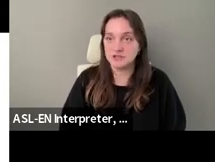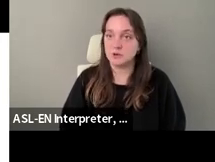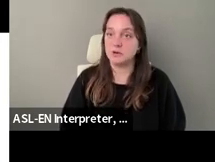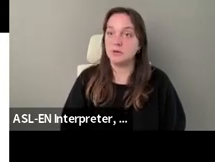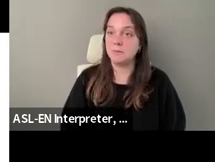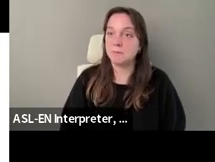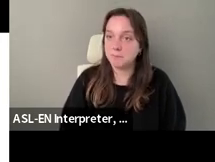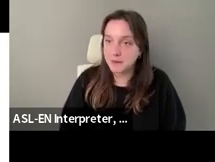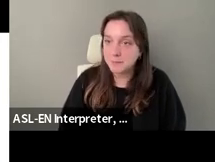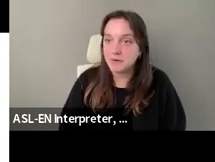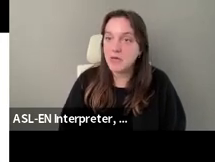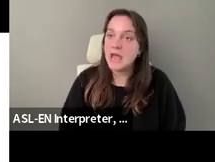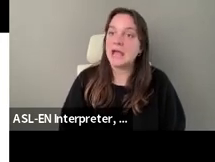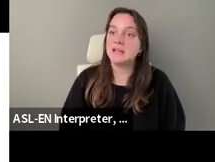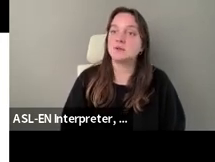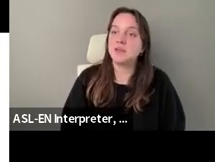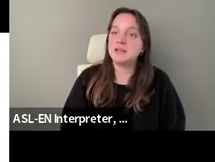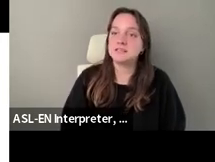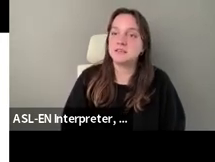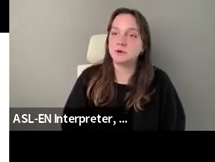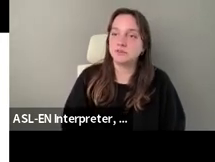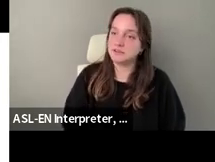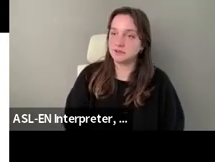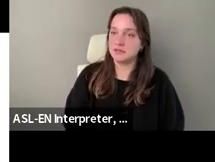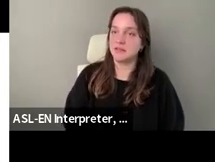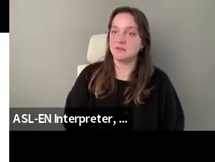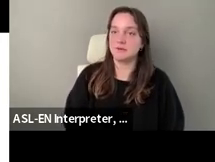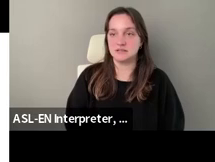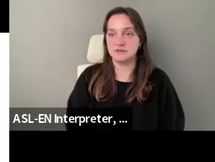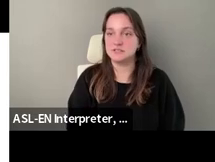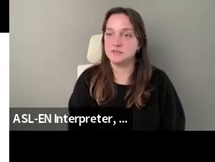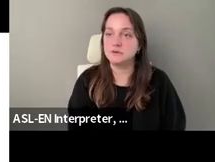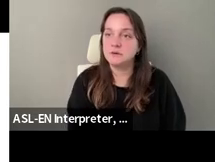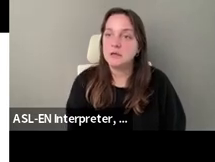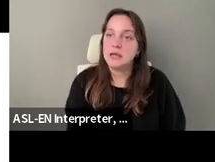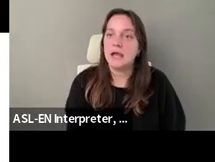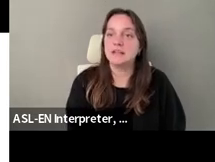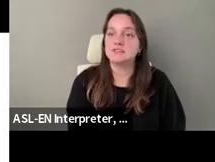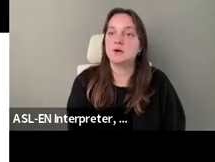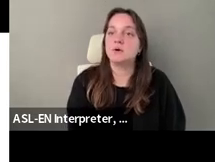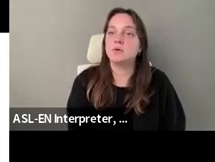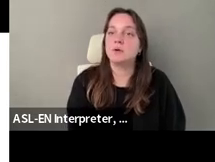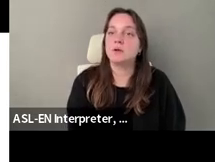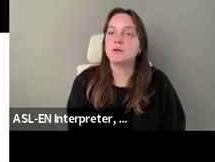visual people, so they see the world differently than the rest